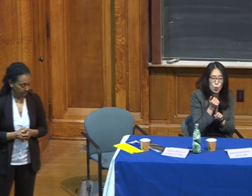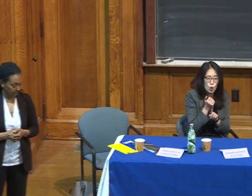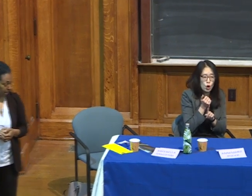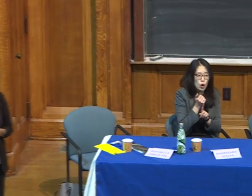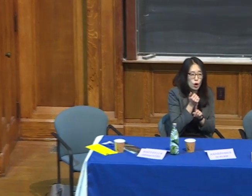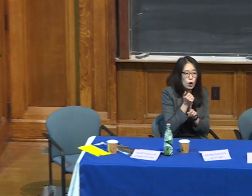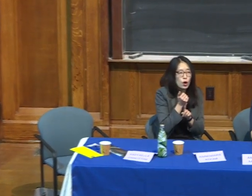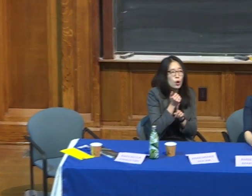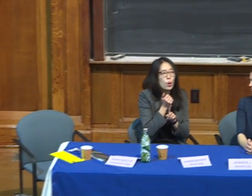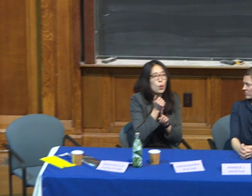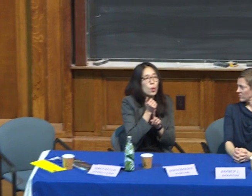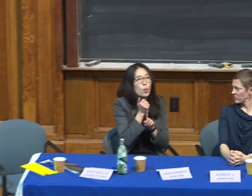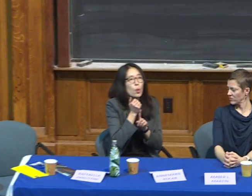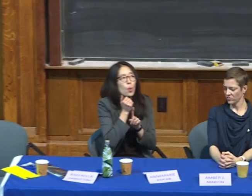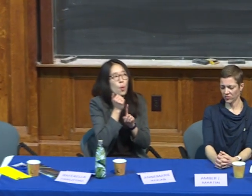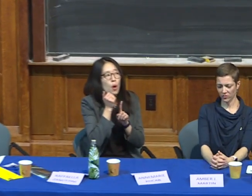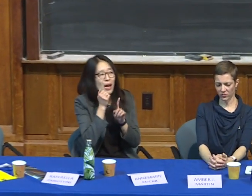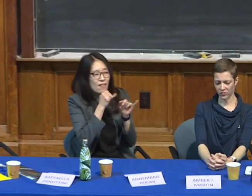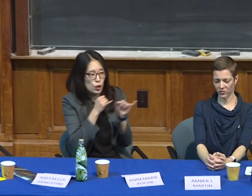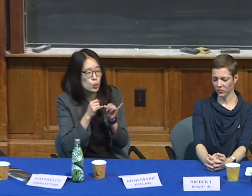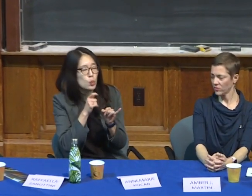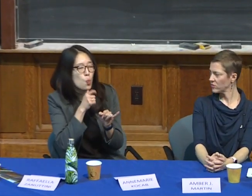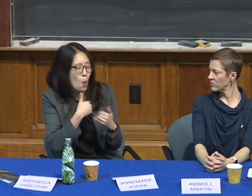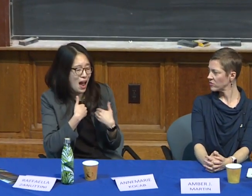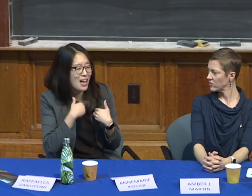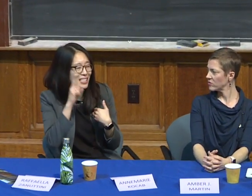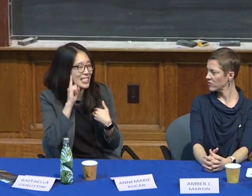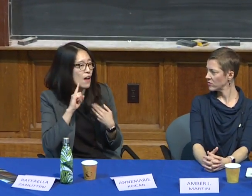[Interpreter] There are a few individuals